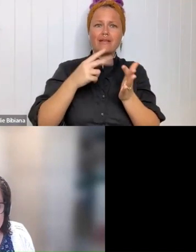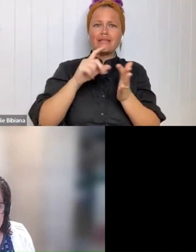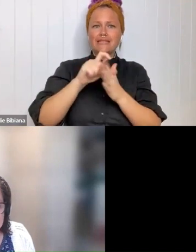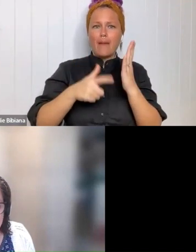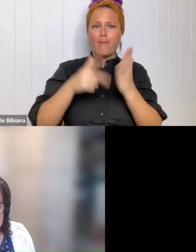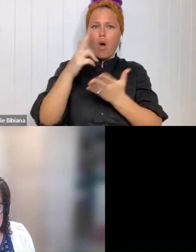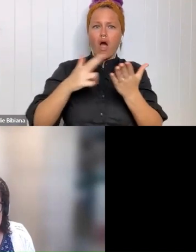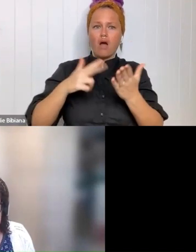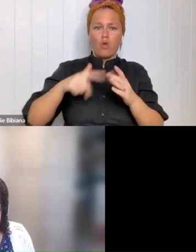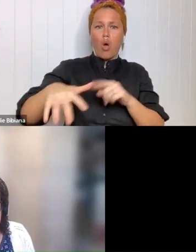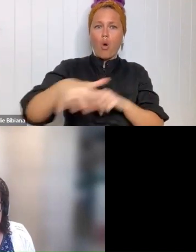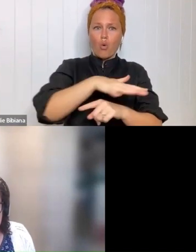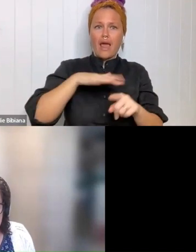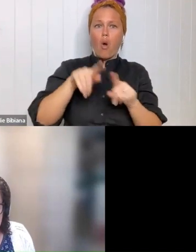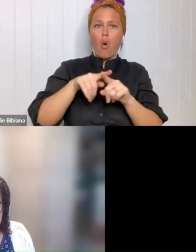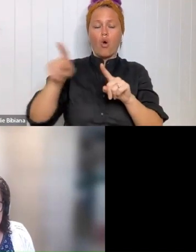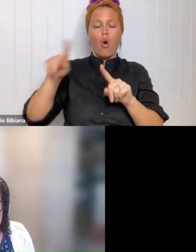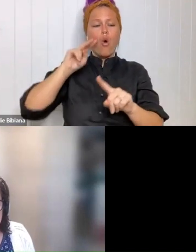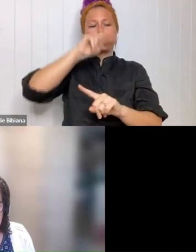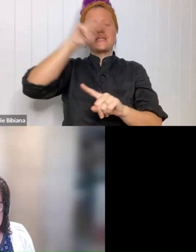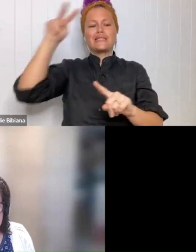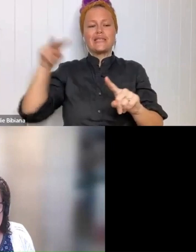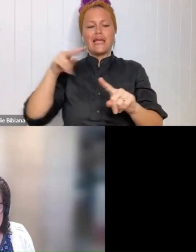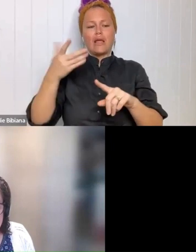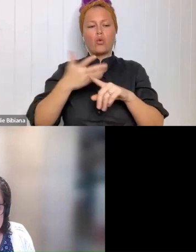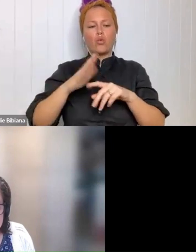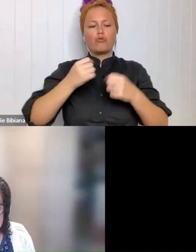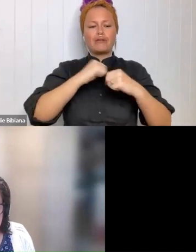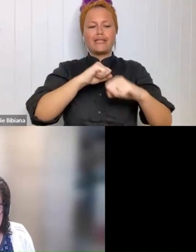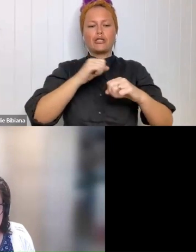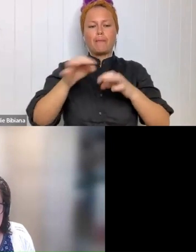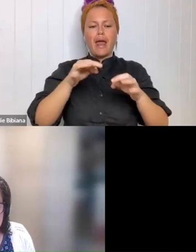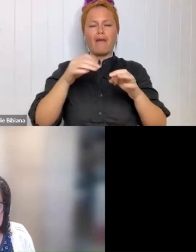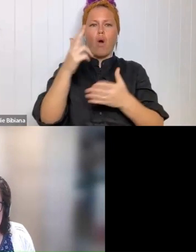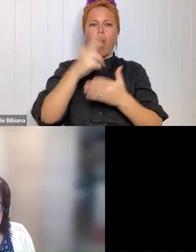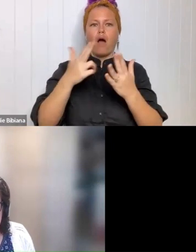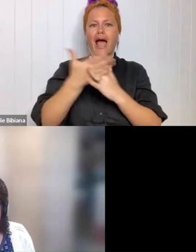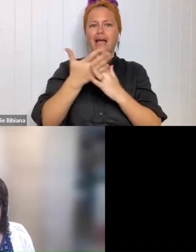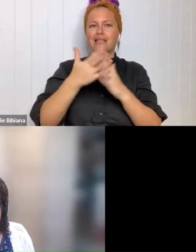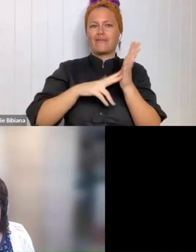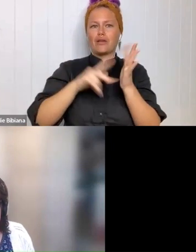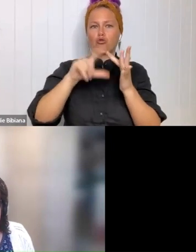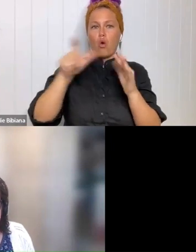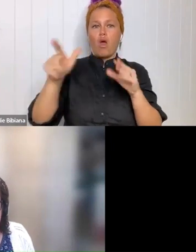and she's overseeing the development of a new strategic plan at Arts Access Victoria and lead the organization through a